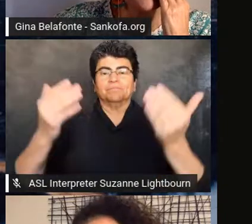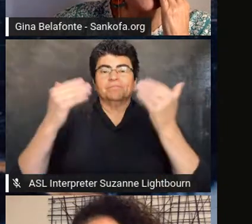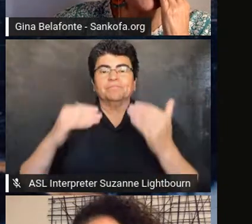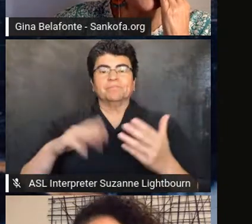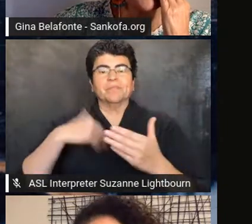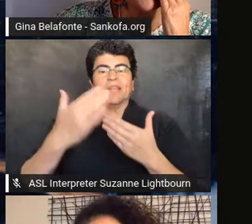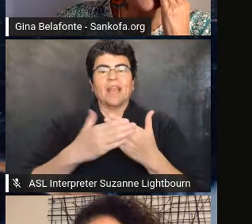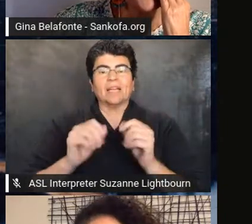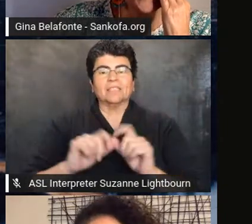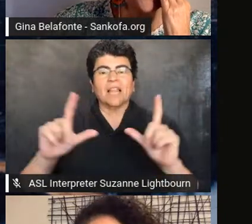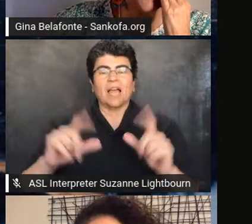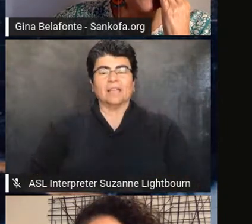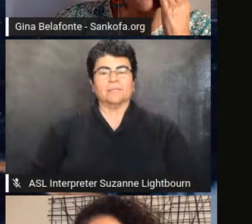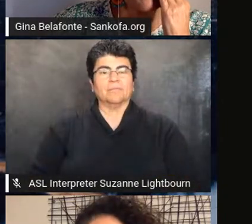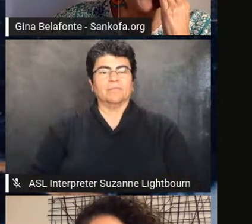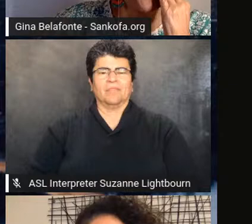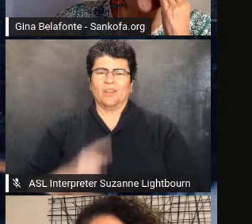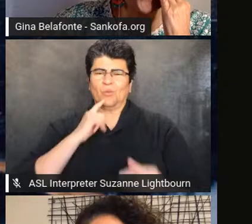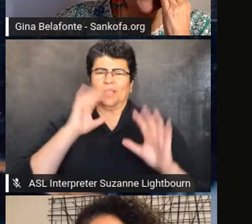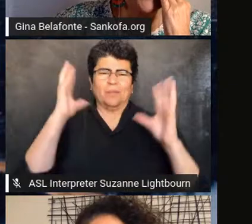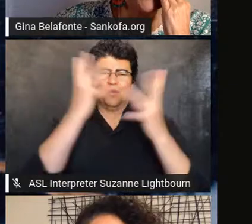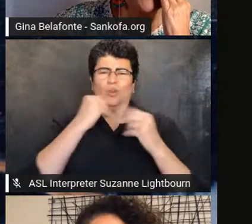It's really beautiful work.